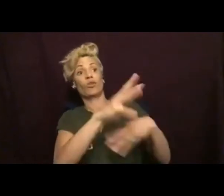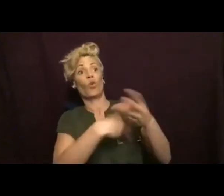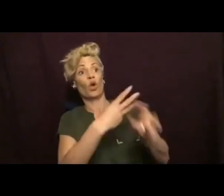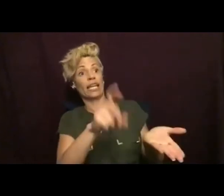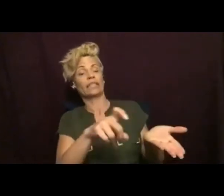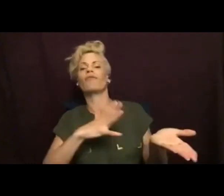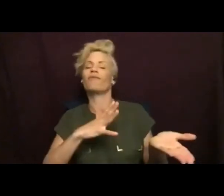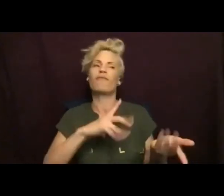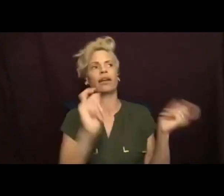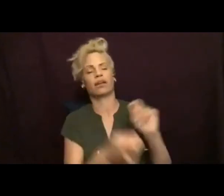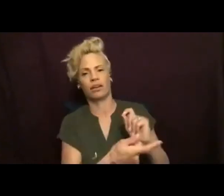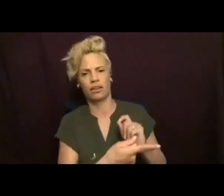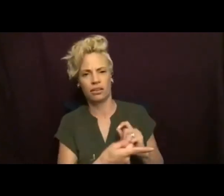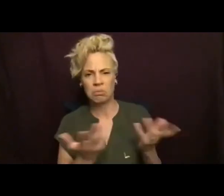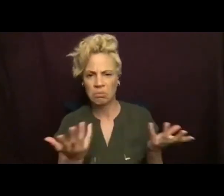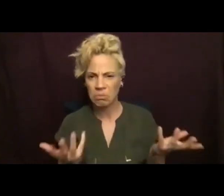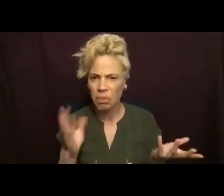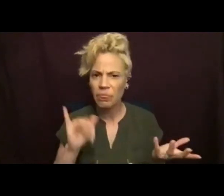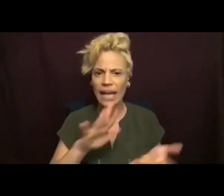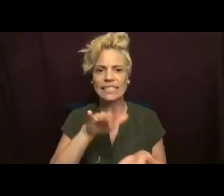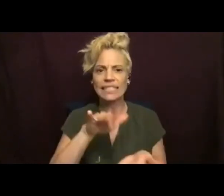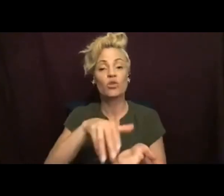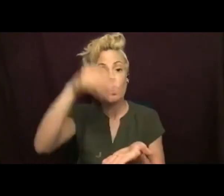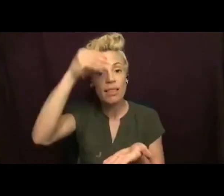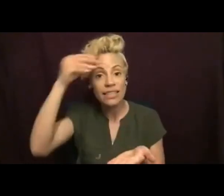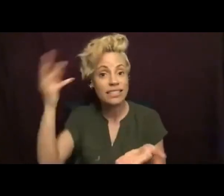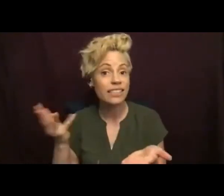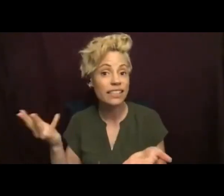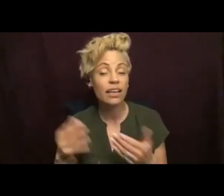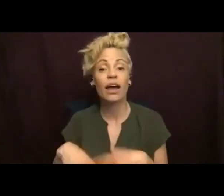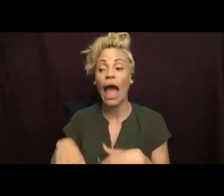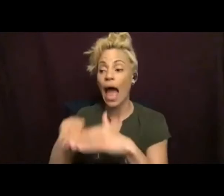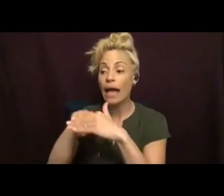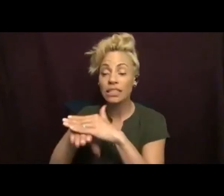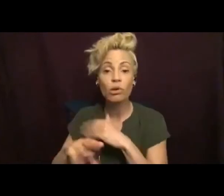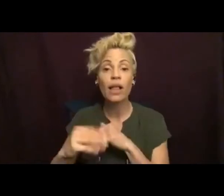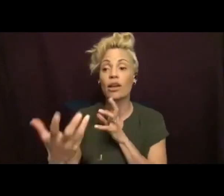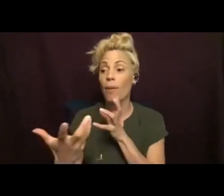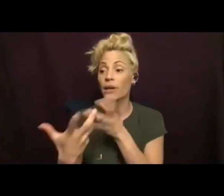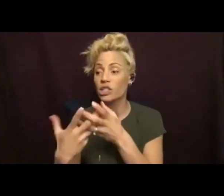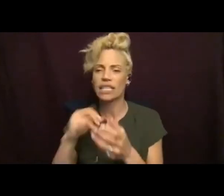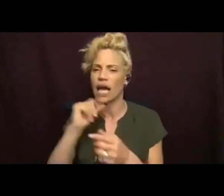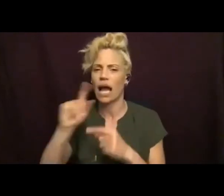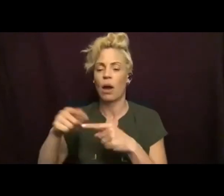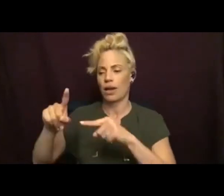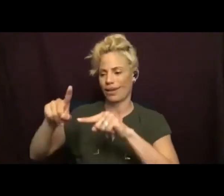is that accessibility and accommodations are almost never about can't, it's about won't.